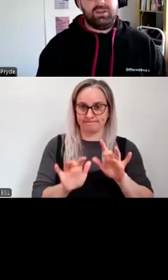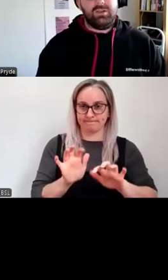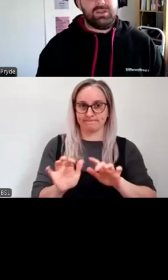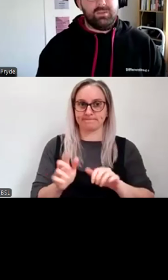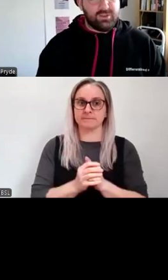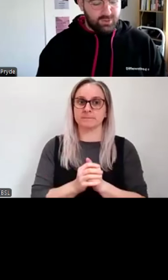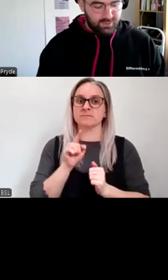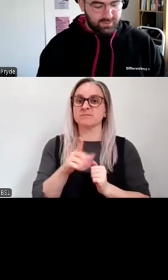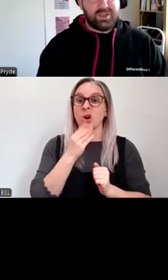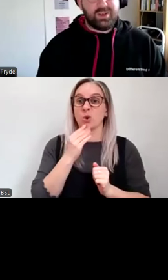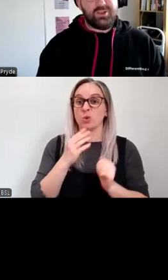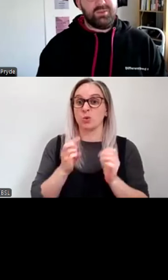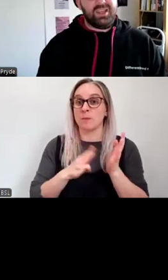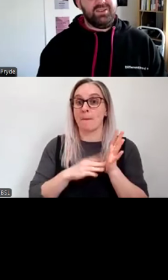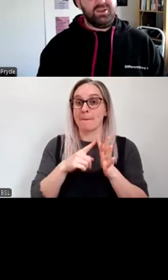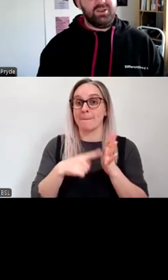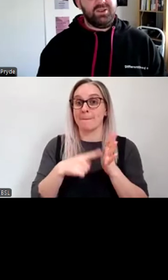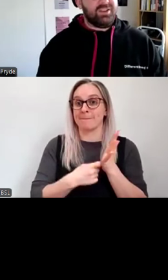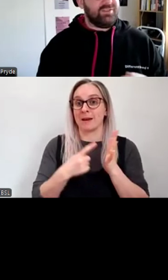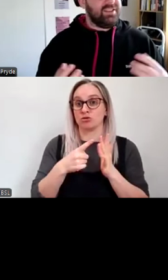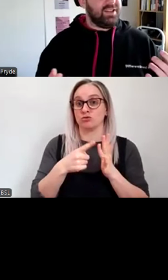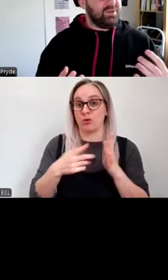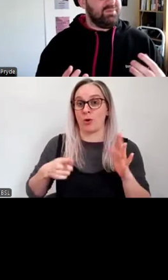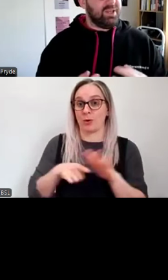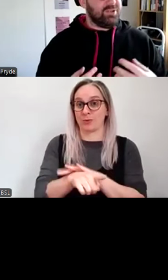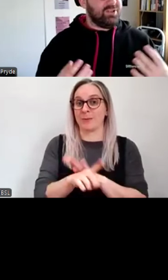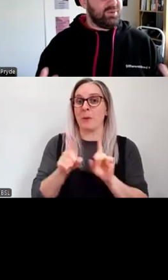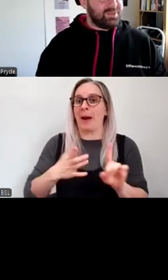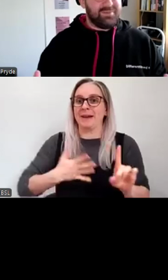I'm going to use the Metro because I'm keen not to offend anyone by using your website